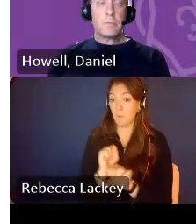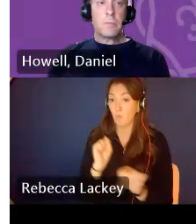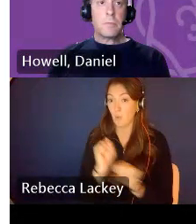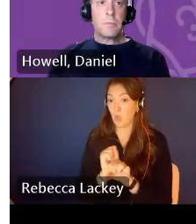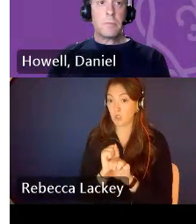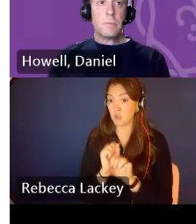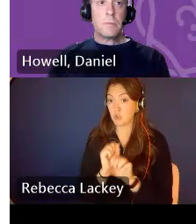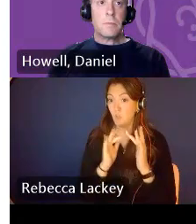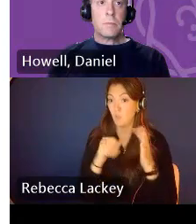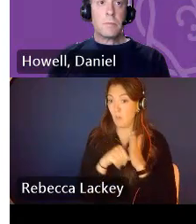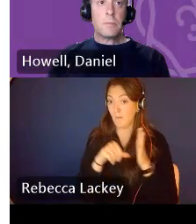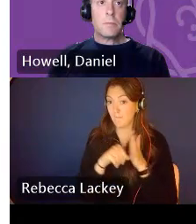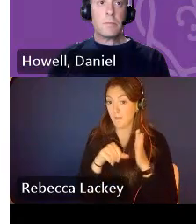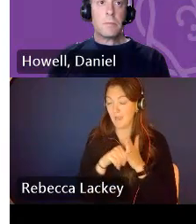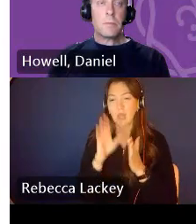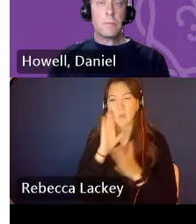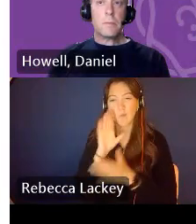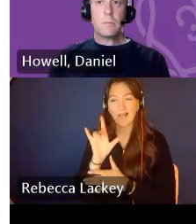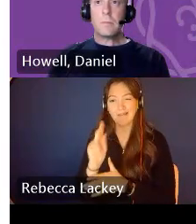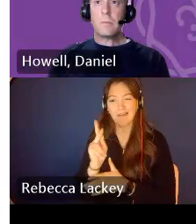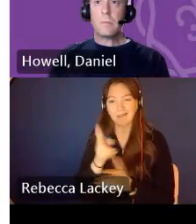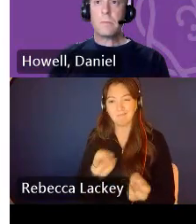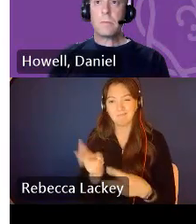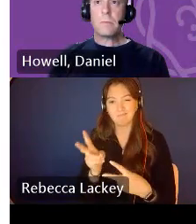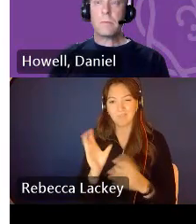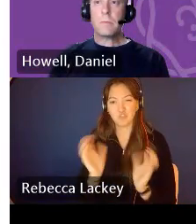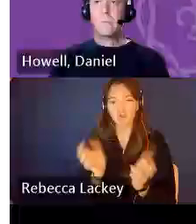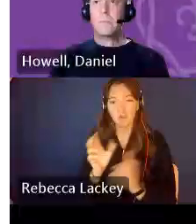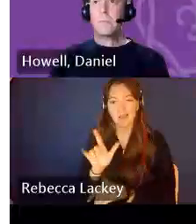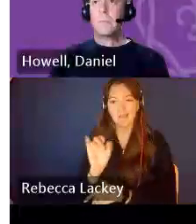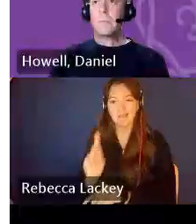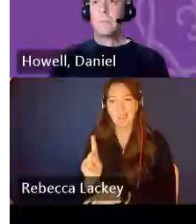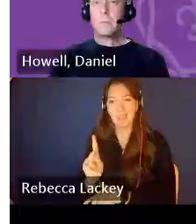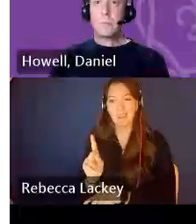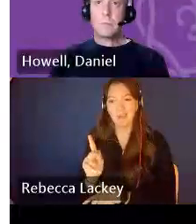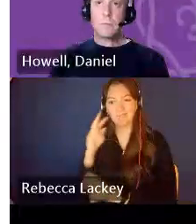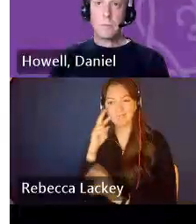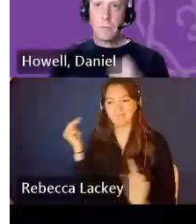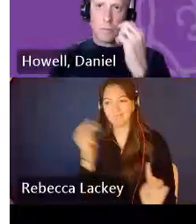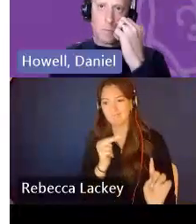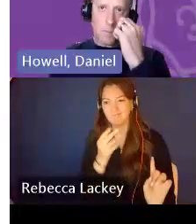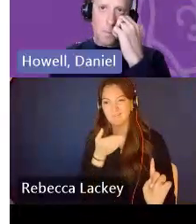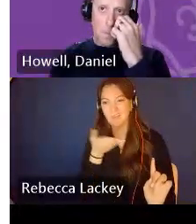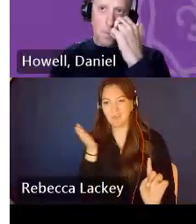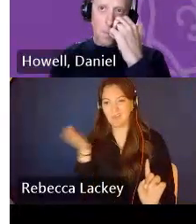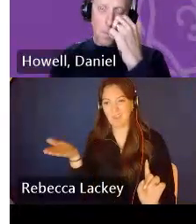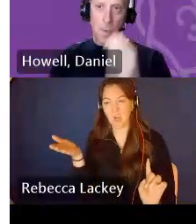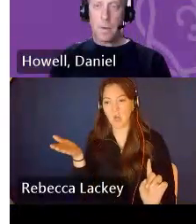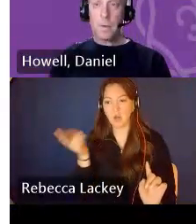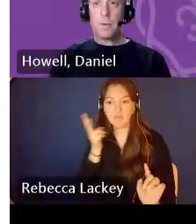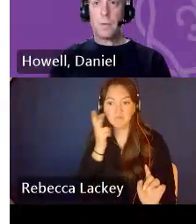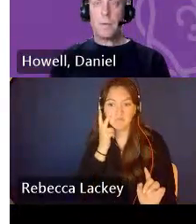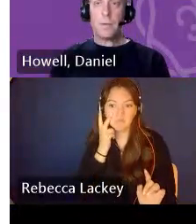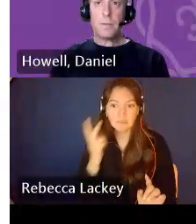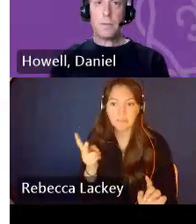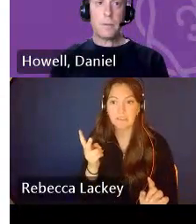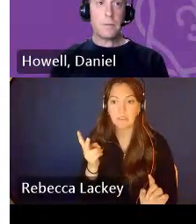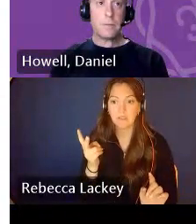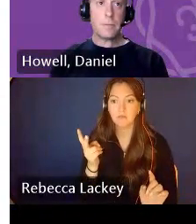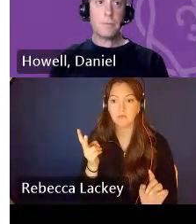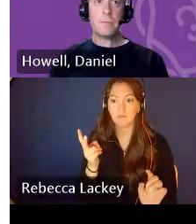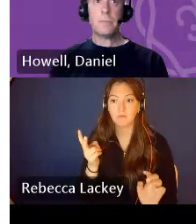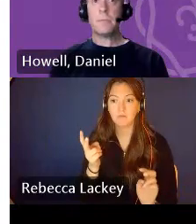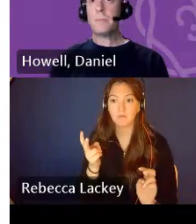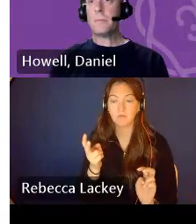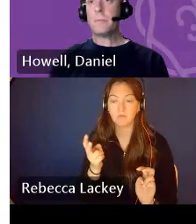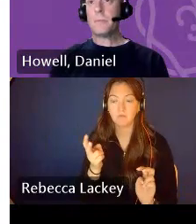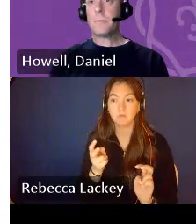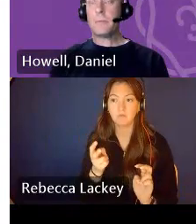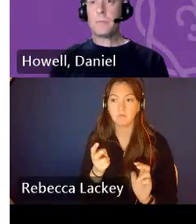web page. I'm going to put a link in the chat here. You can go to that link and see the uh more